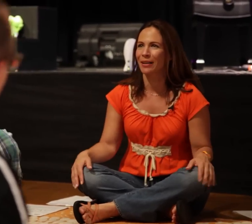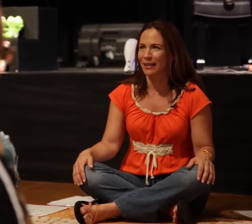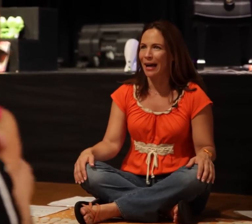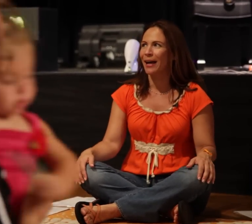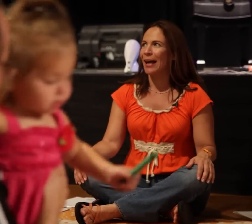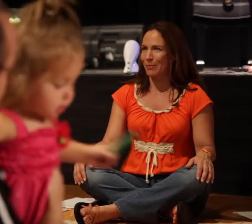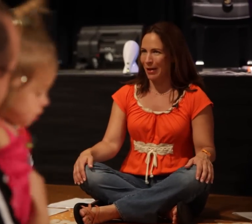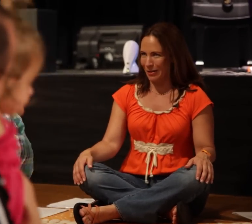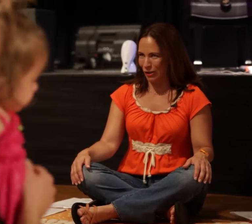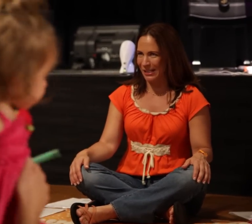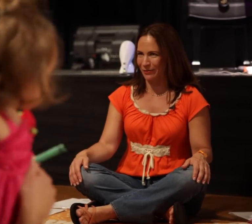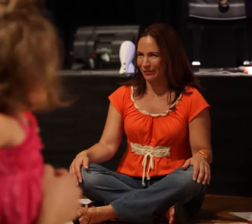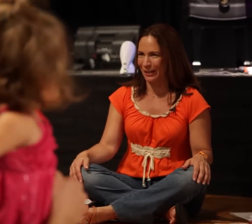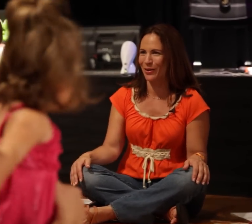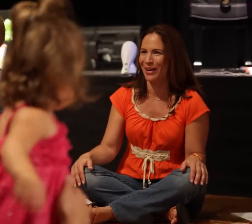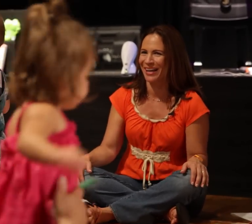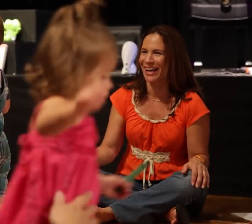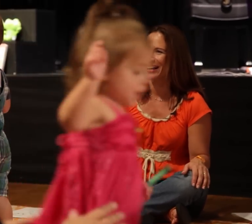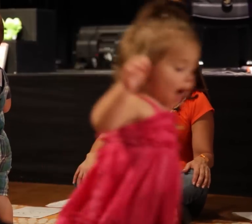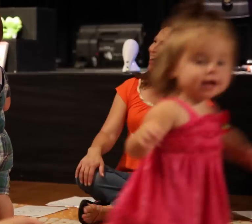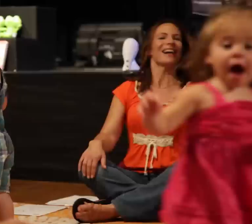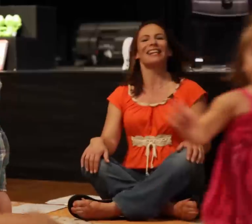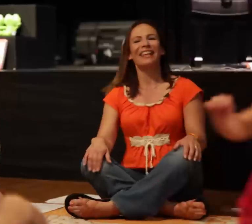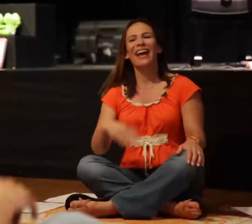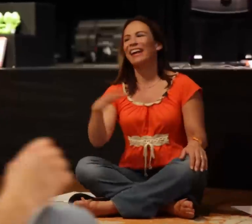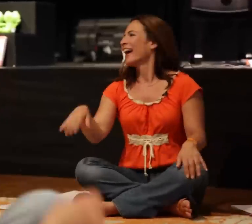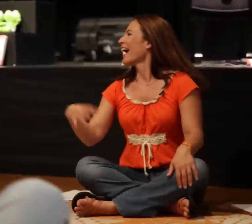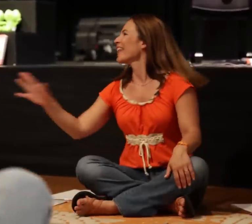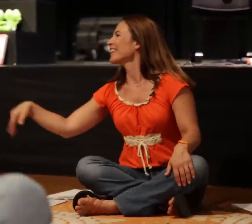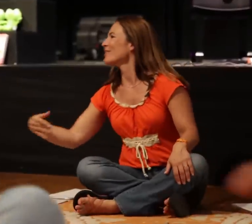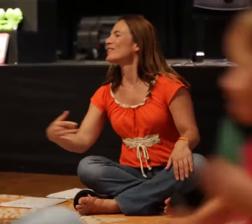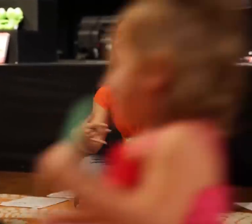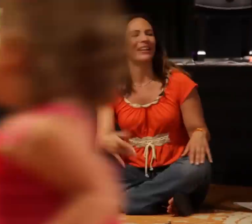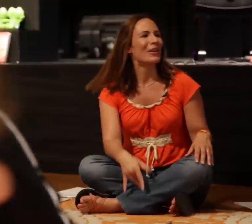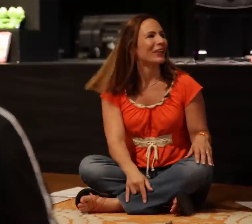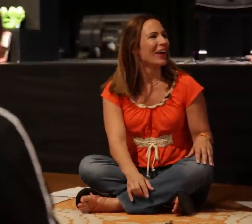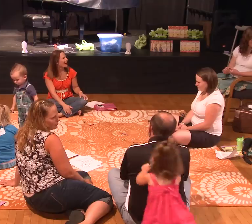They're like yeah, and she's deaf. I say I like that we've taken over!